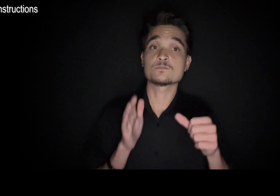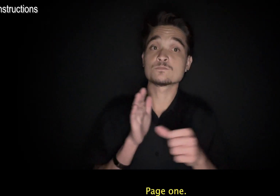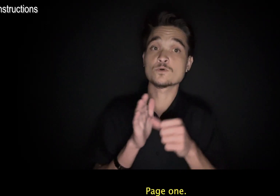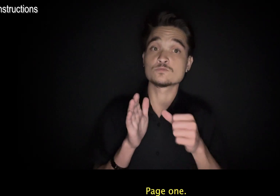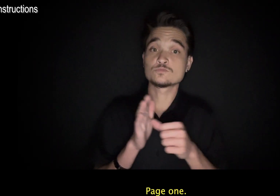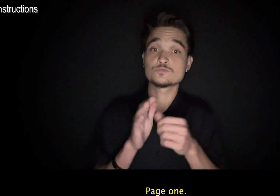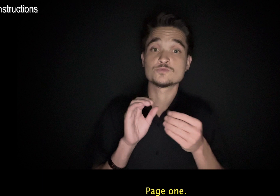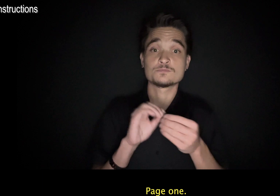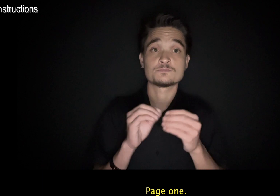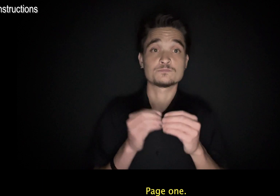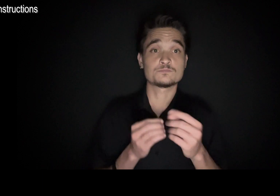Page one.